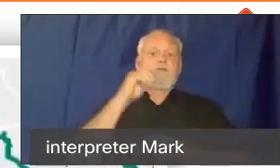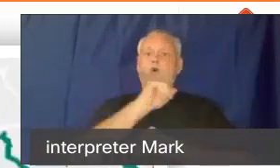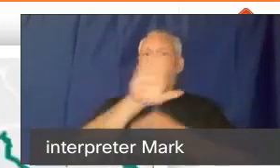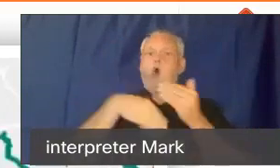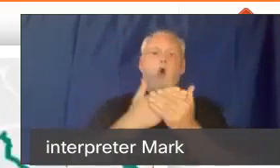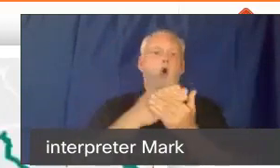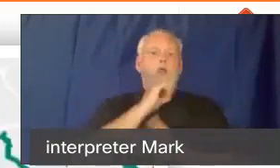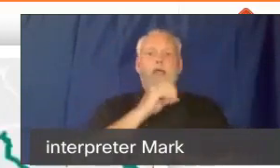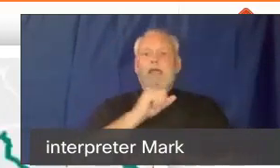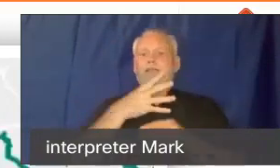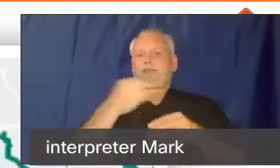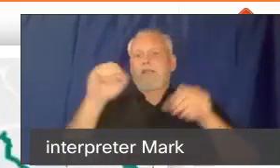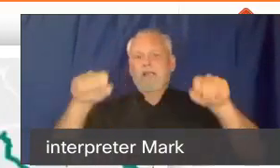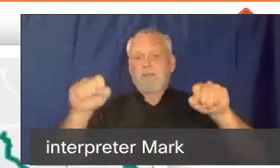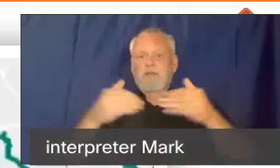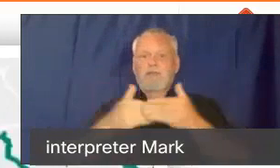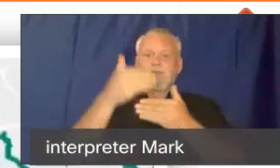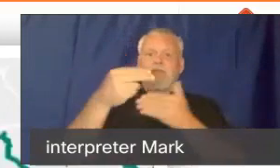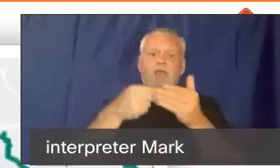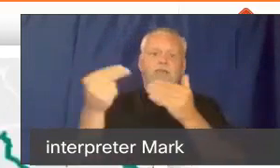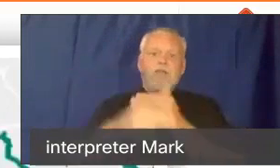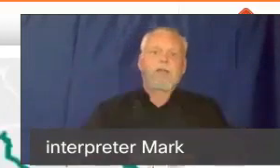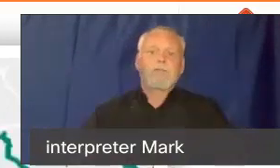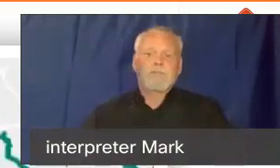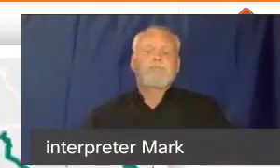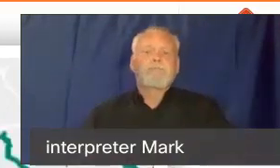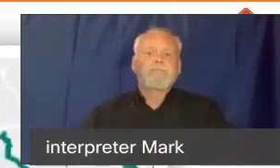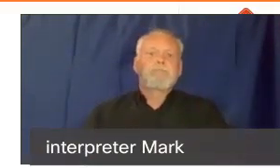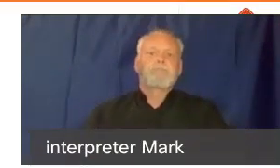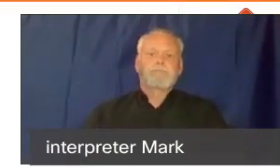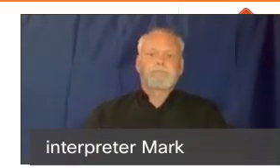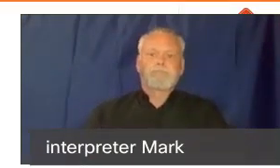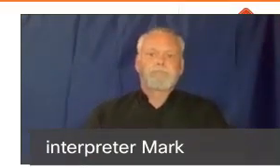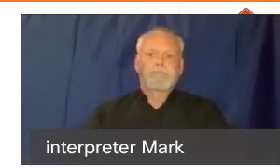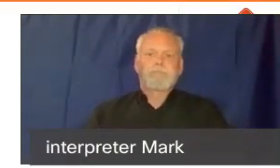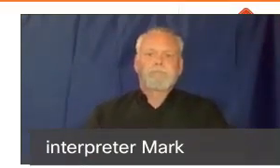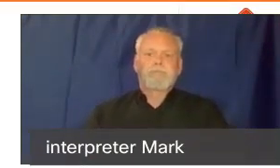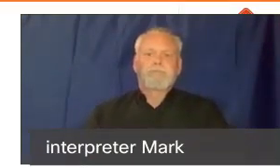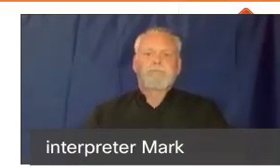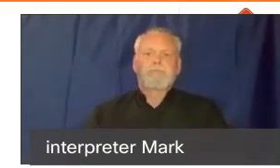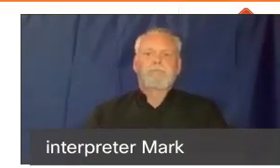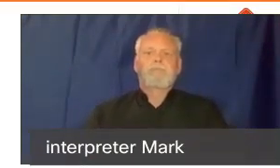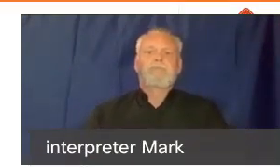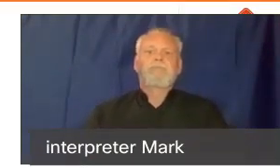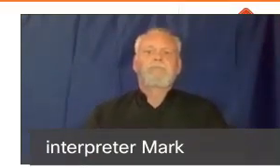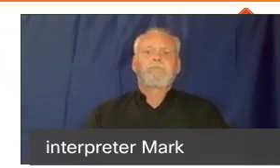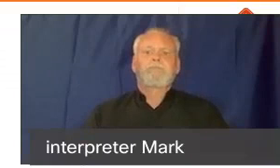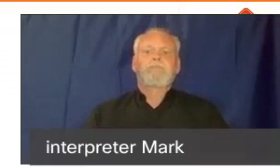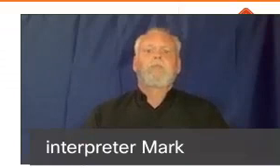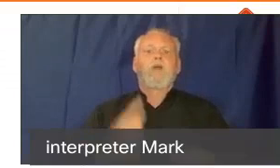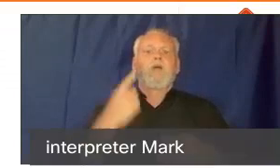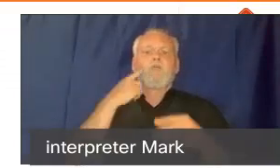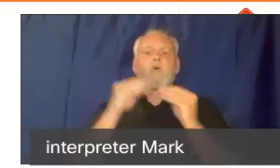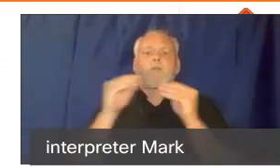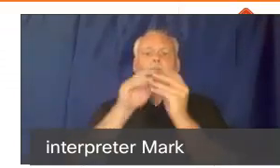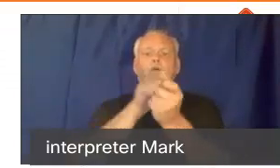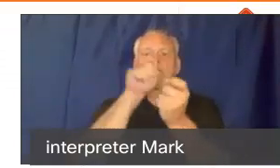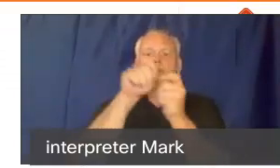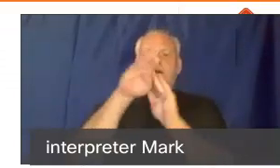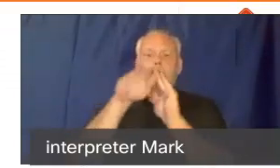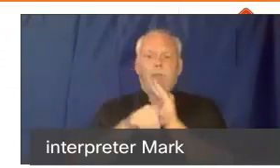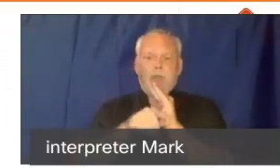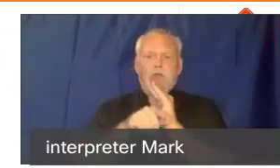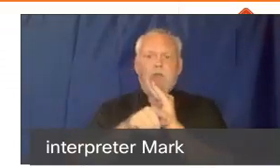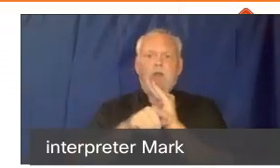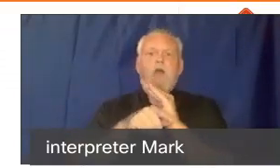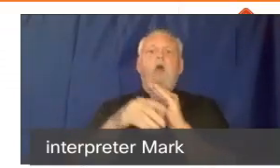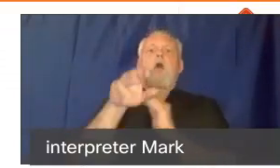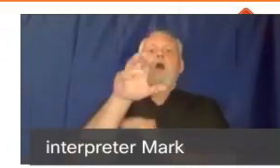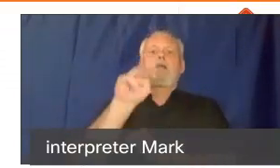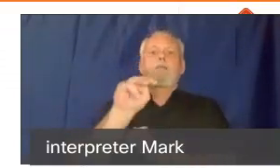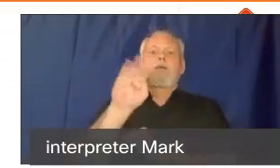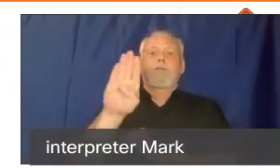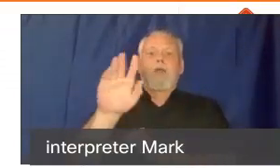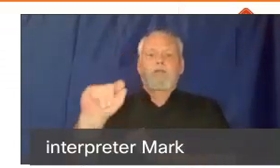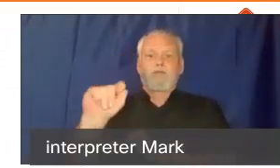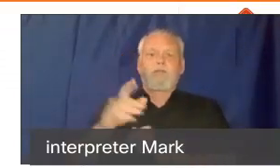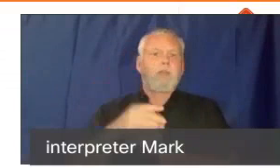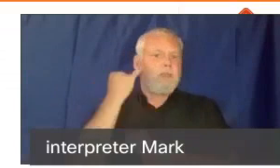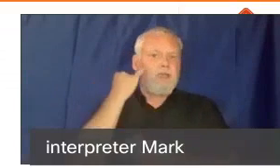Go to the next slide for a little bit more specific background on the Metropolitan branch trail. If you're not familiar with branch trail.